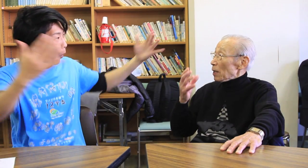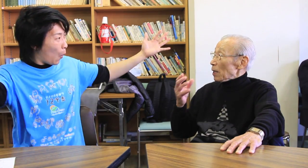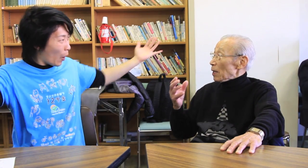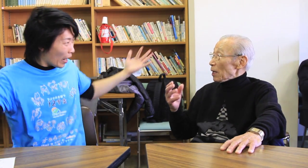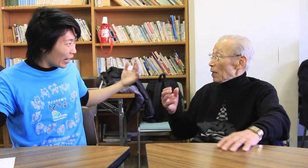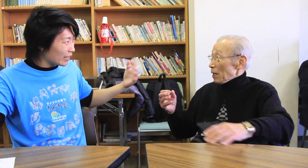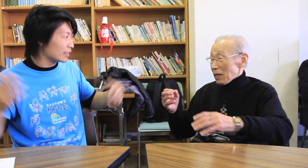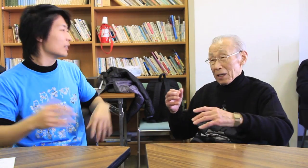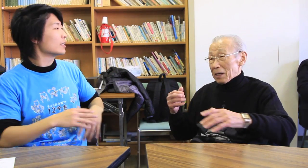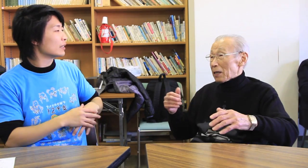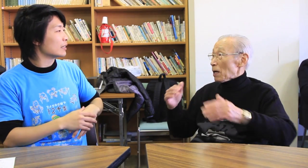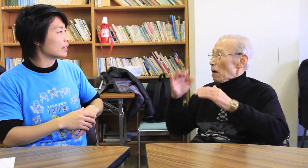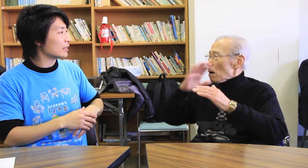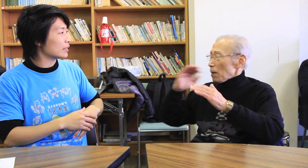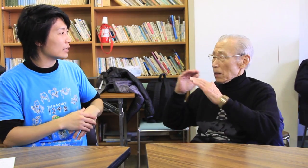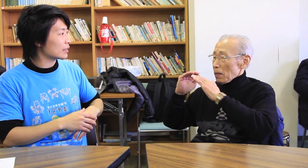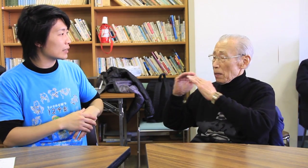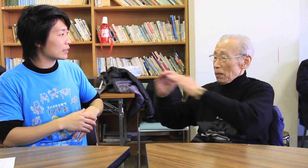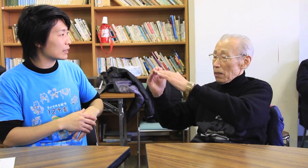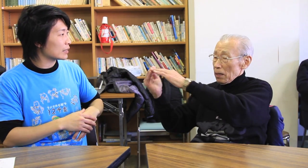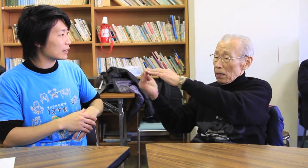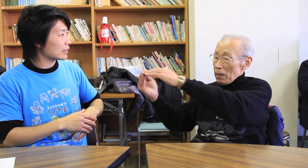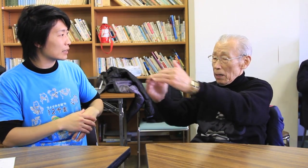I can't remember.